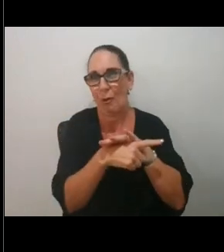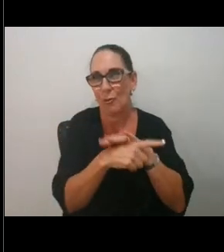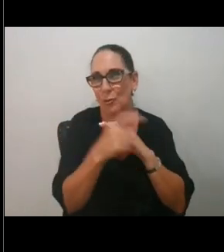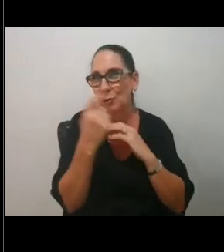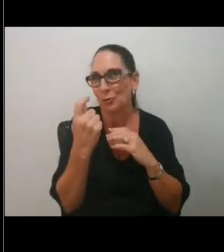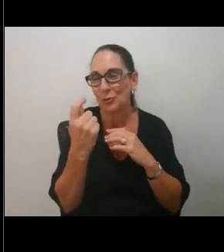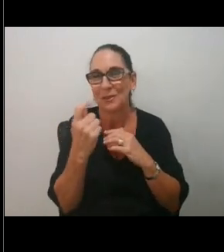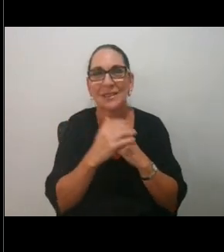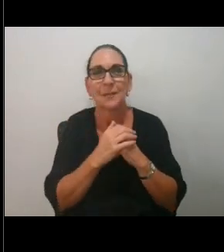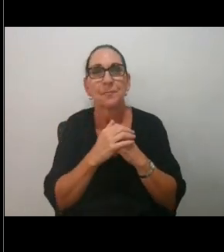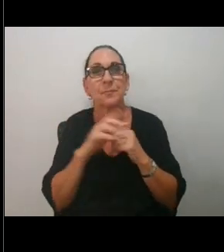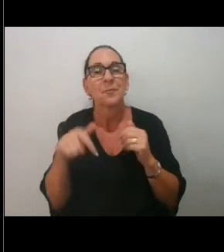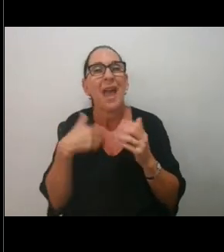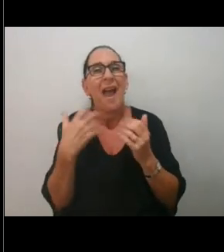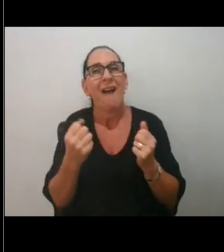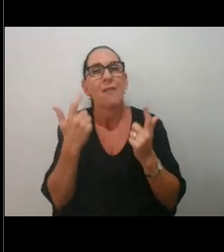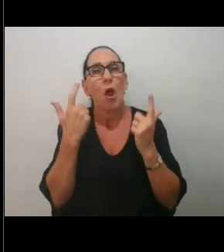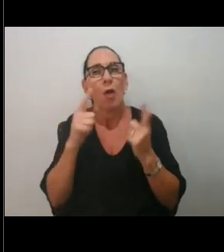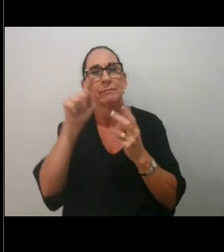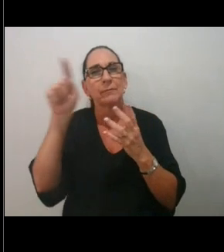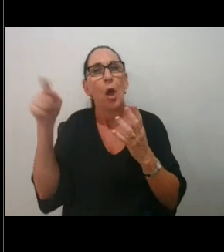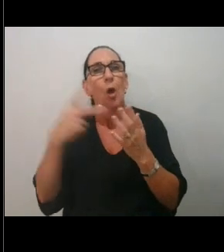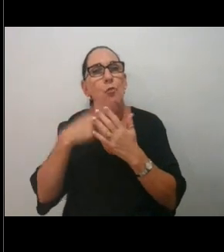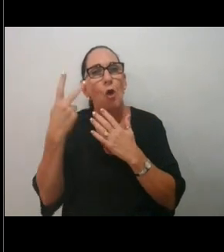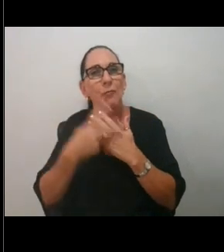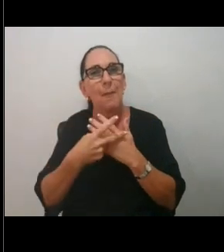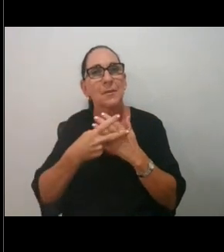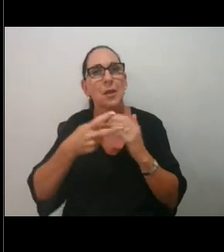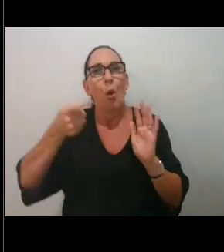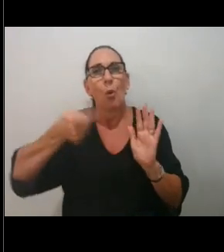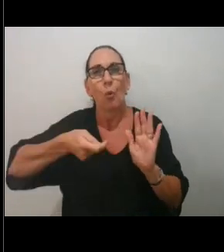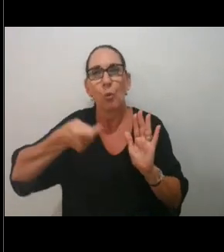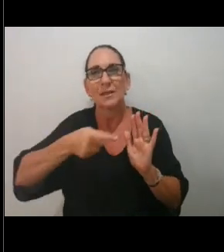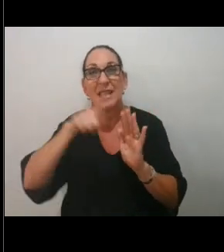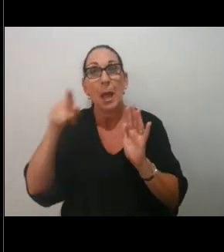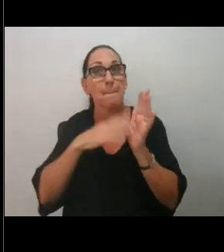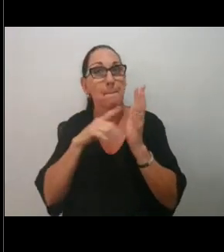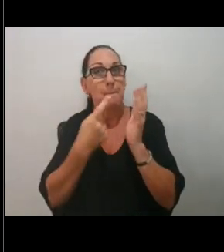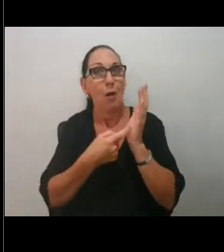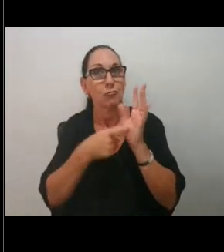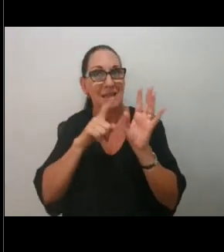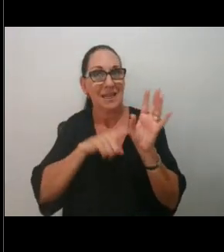Specialists um courts purview which is the Murri Court and that when I mention about other courts